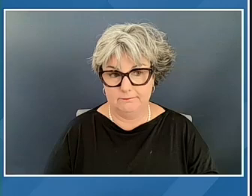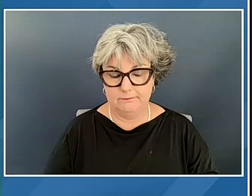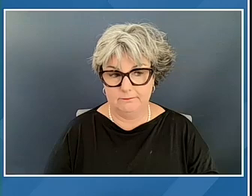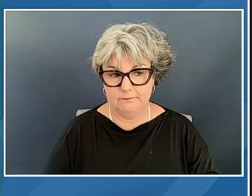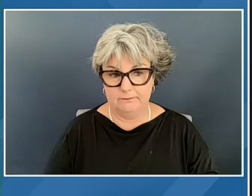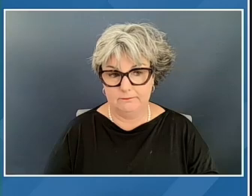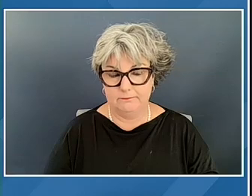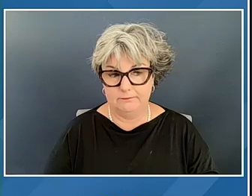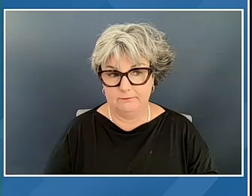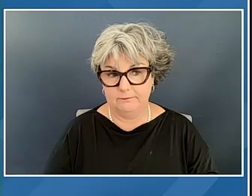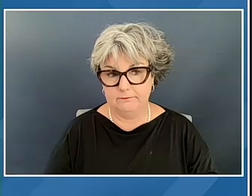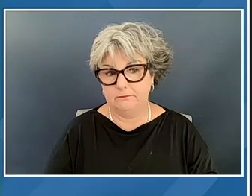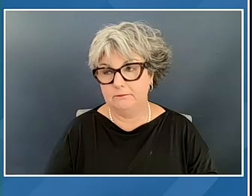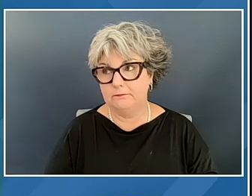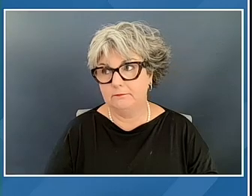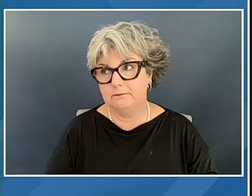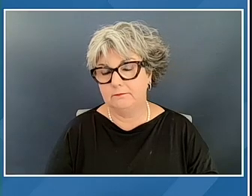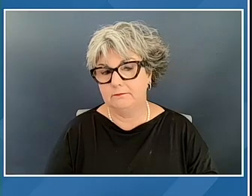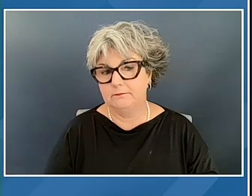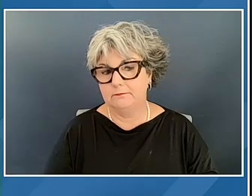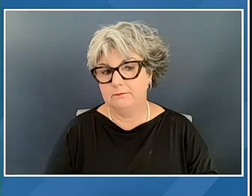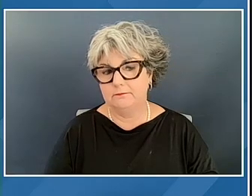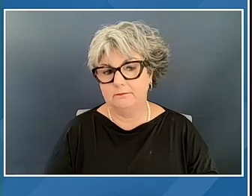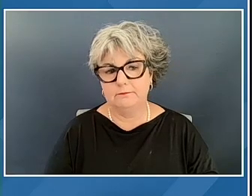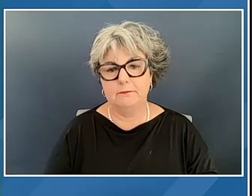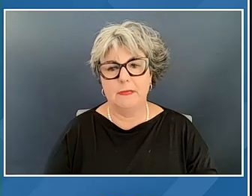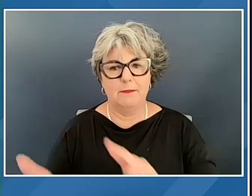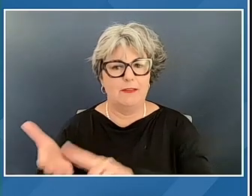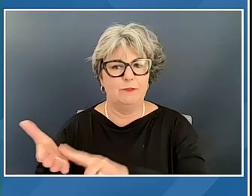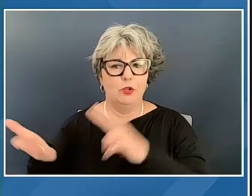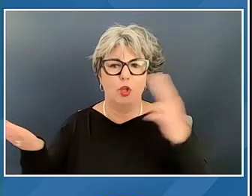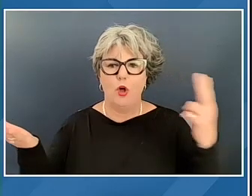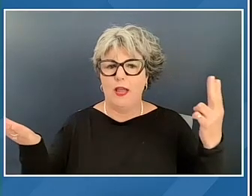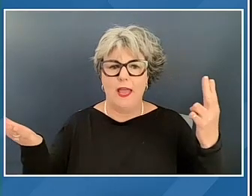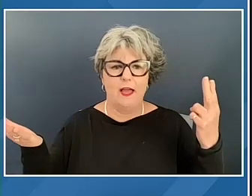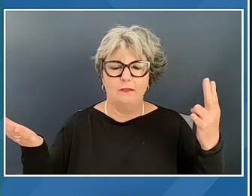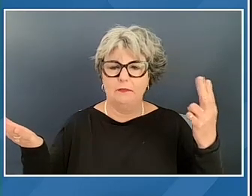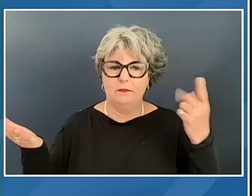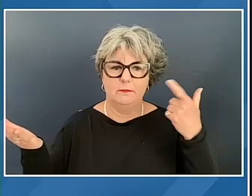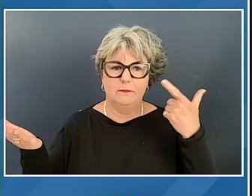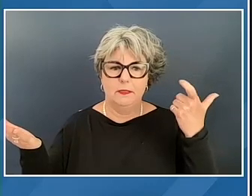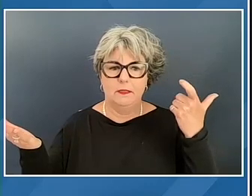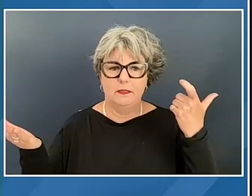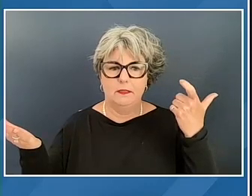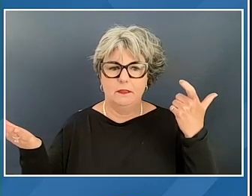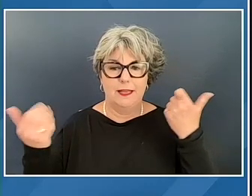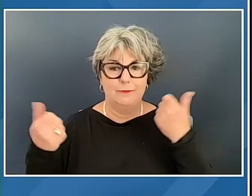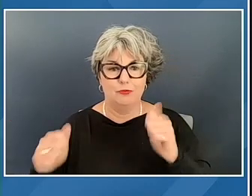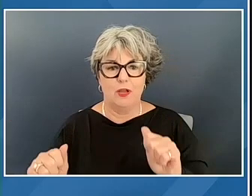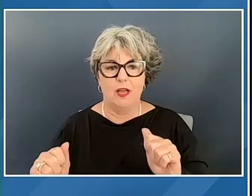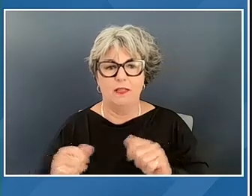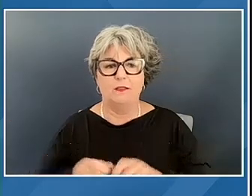Let's see. You may have to log out of that one for now because- Yes, I'm trying. Oh, and it's not letting you get out?